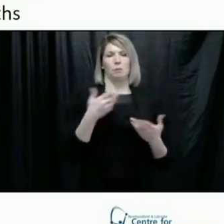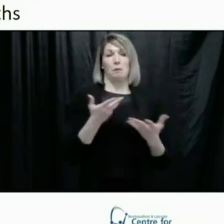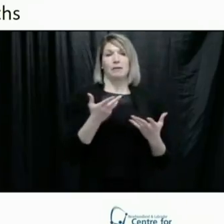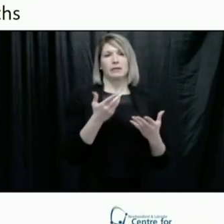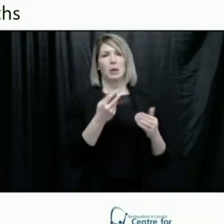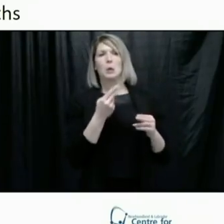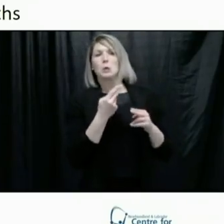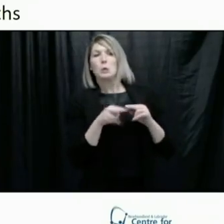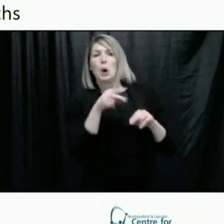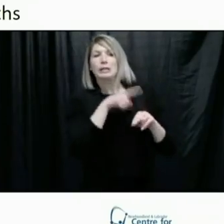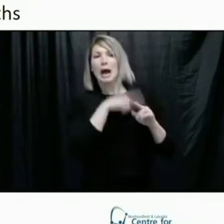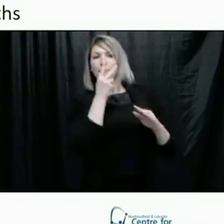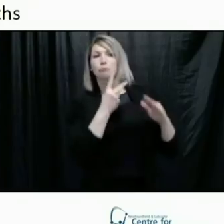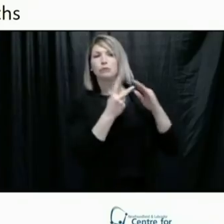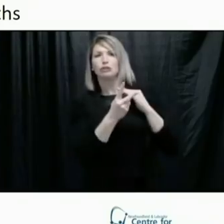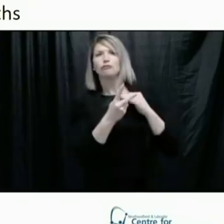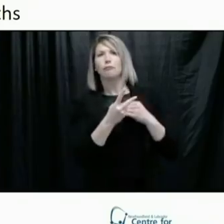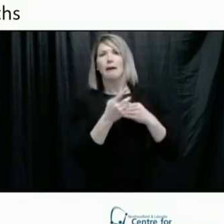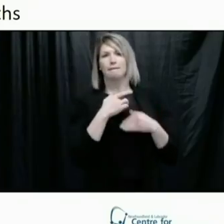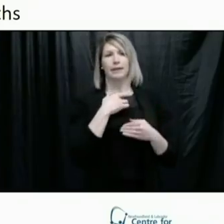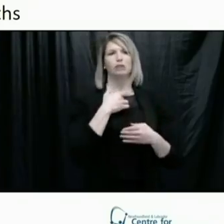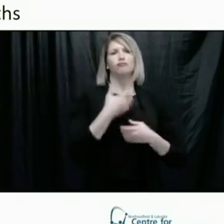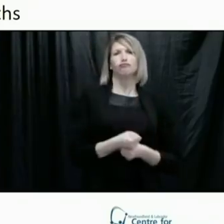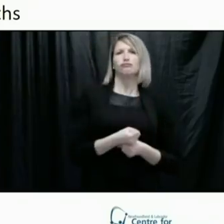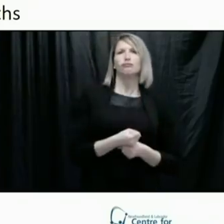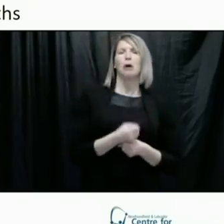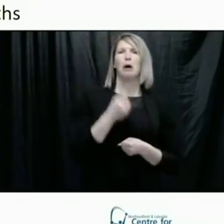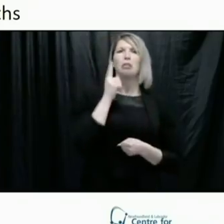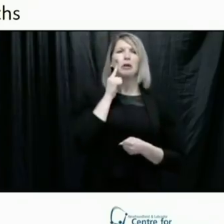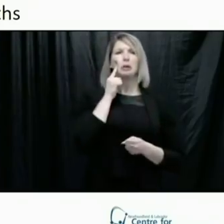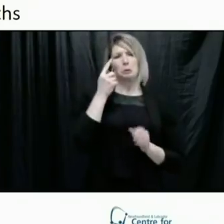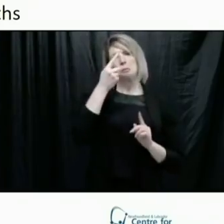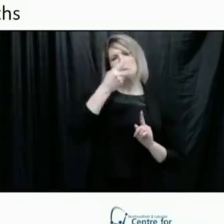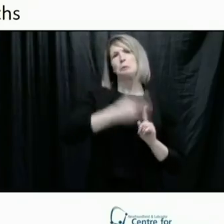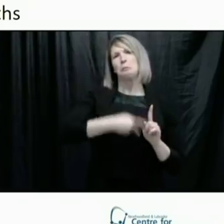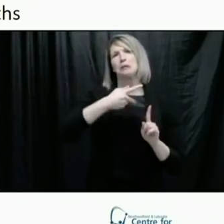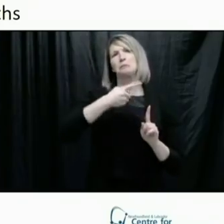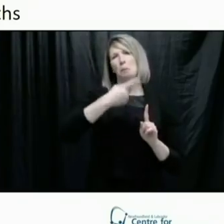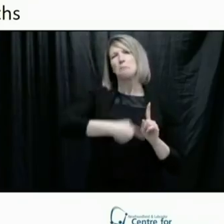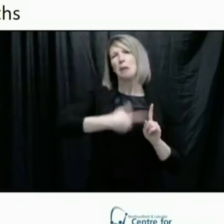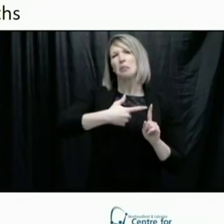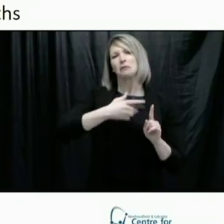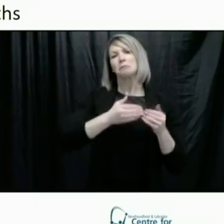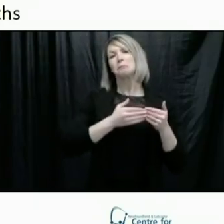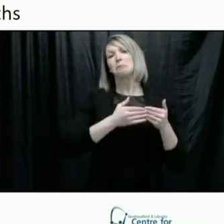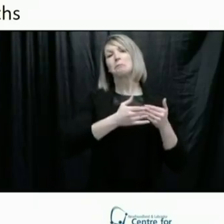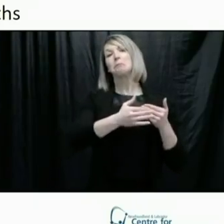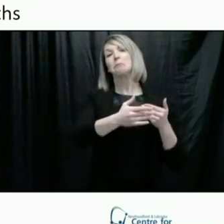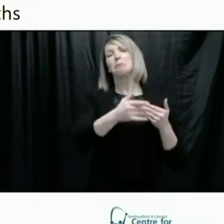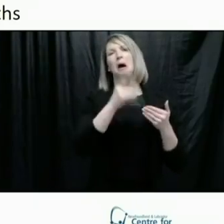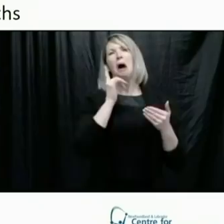IN PROGRESS. WHAT ARE WE CONFIDENT ABOUT? SHORT TERM PROJECTIONS. THIS IS MUCH MORE VARIABILITY